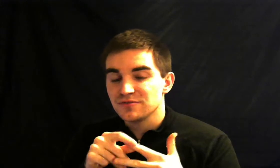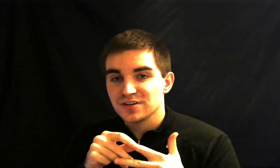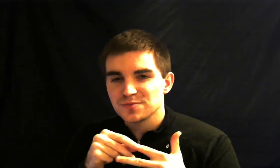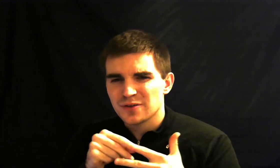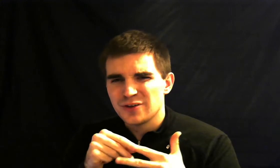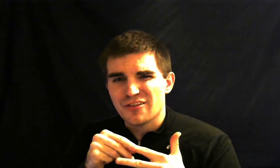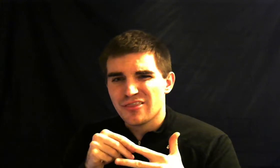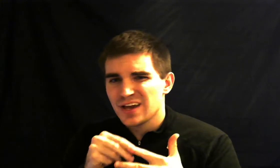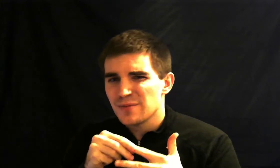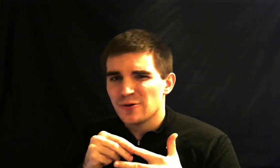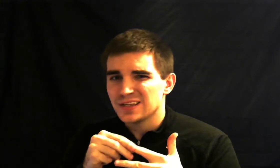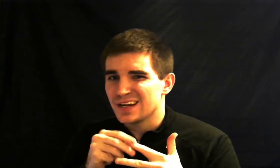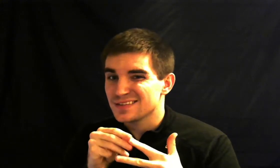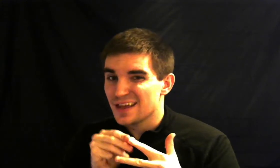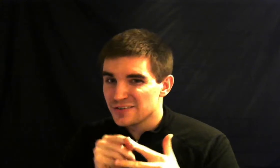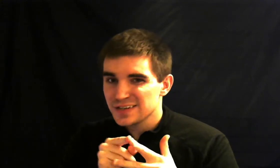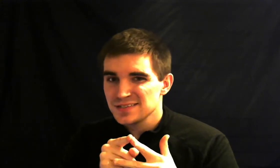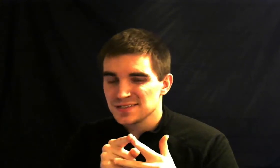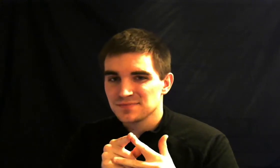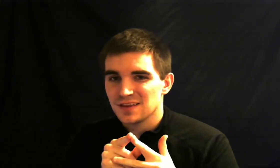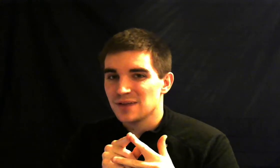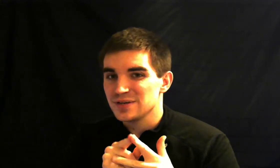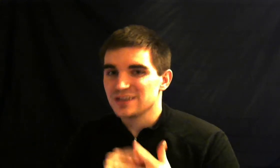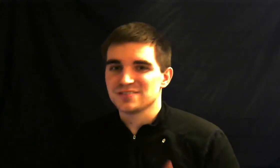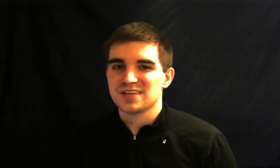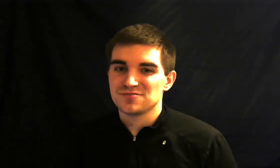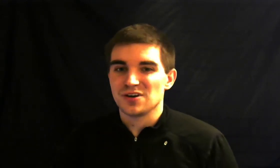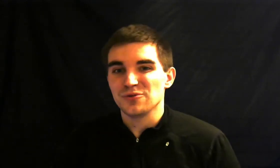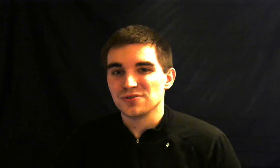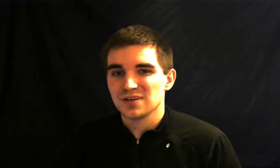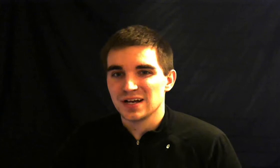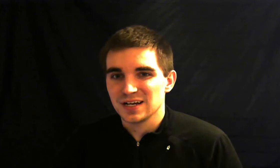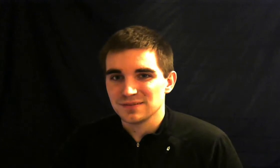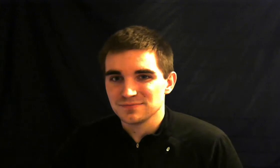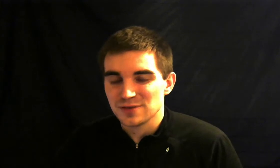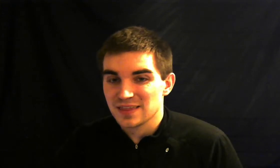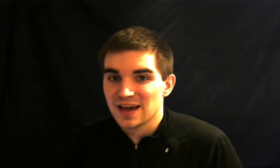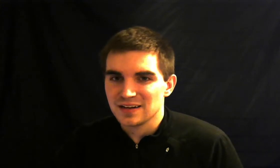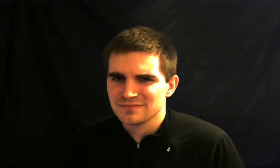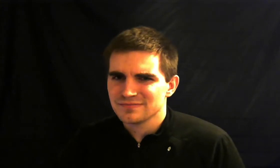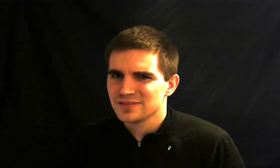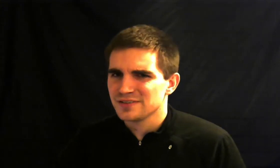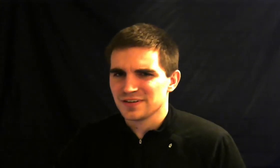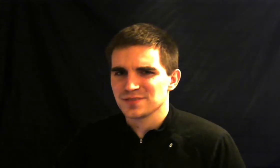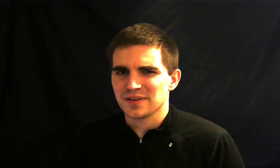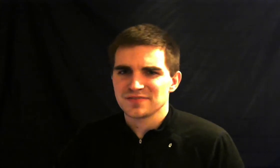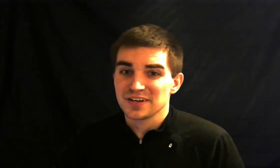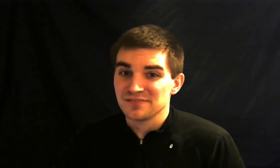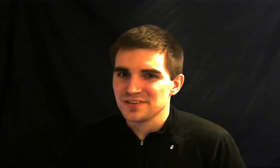be fingerspelling when you have to think about what the next letter is a lot of beginners have trouble with that and their fingerspelling is very confusing